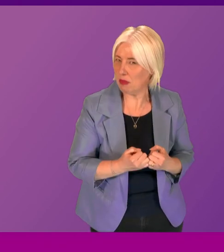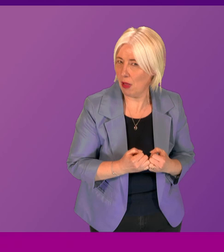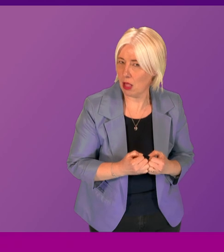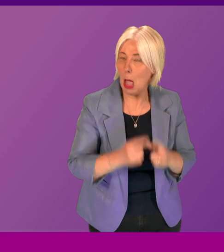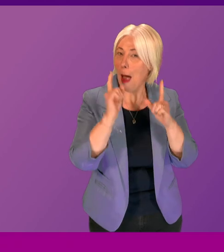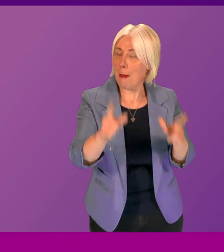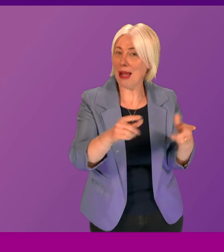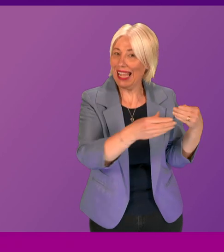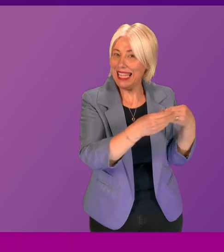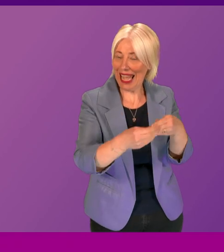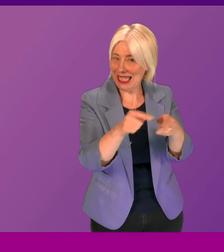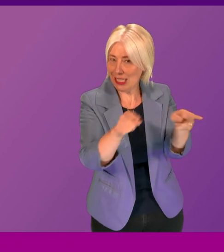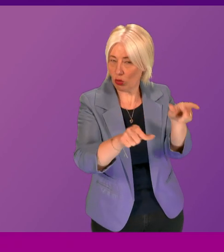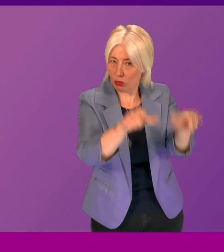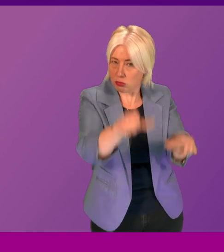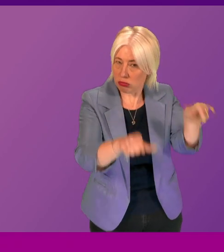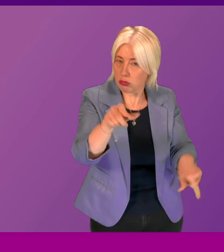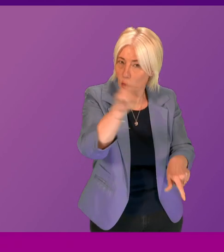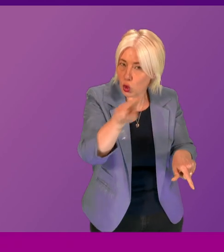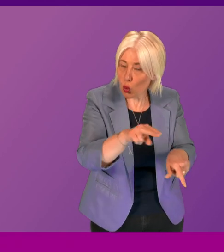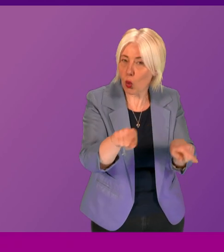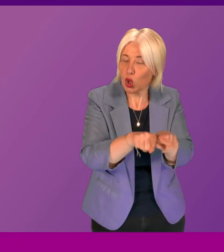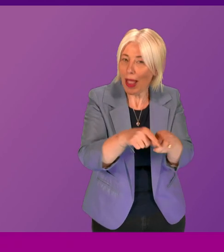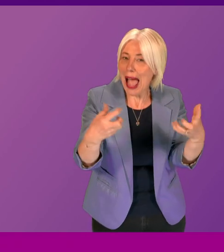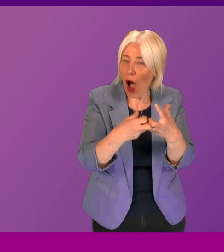schools guidance, and the appropriate tools, to address such issues.